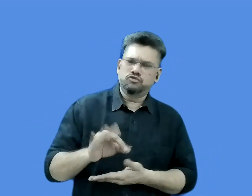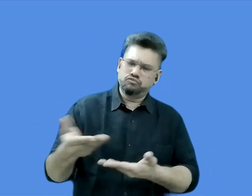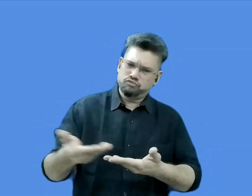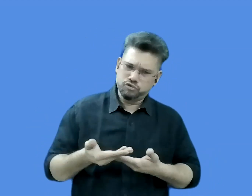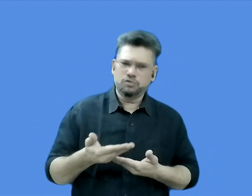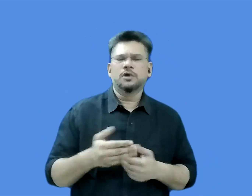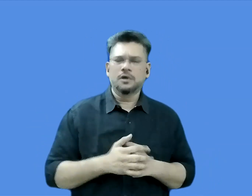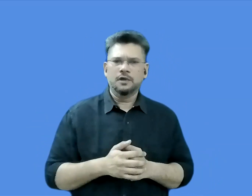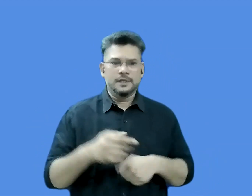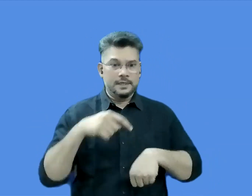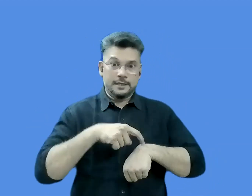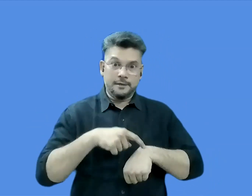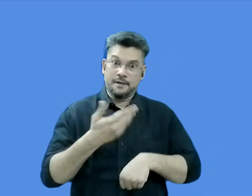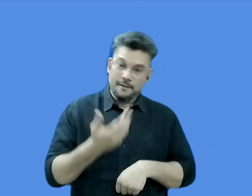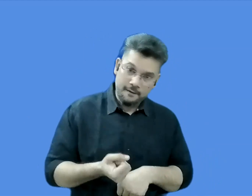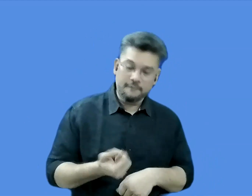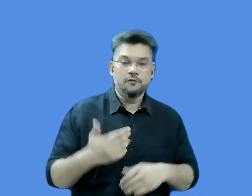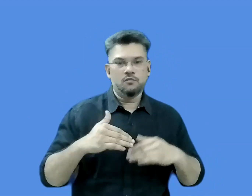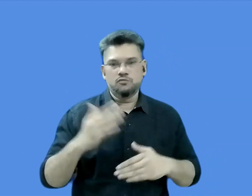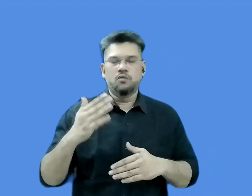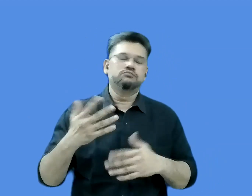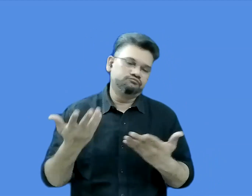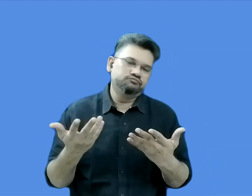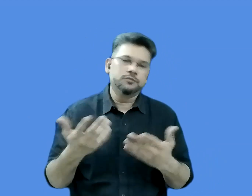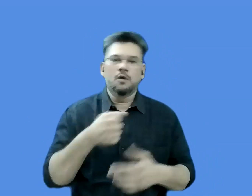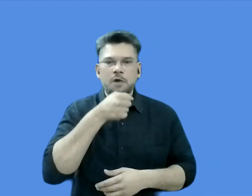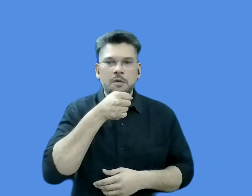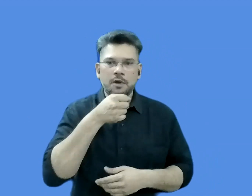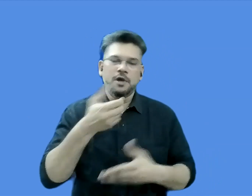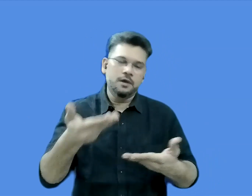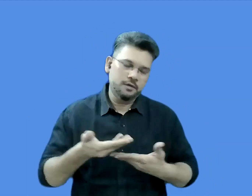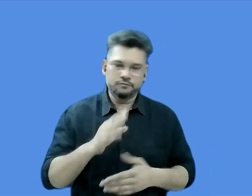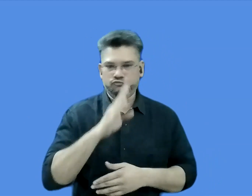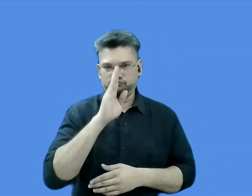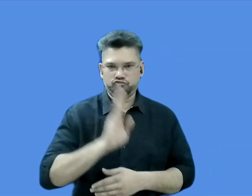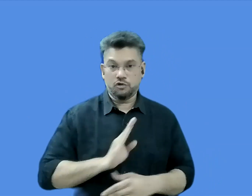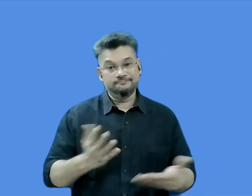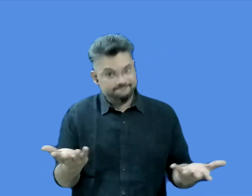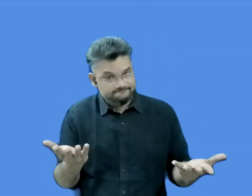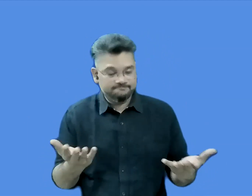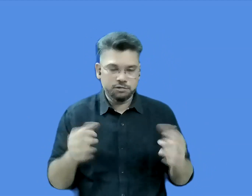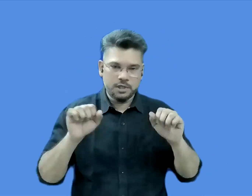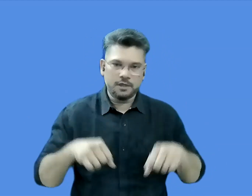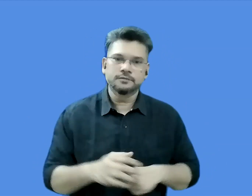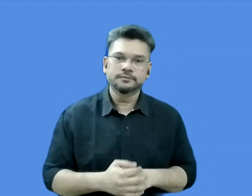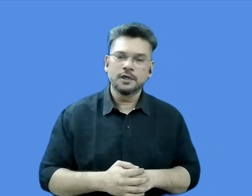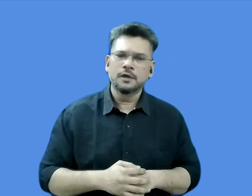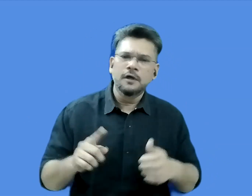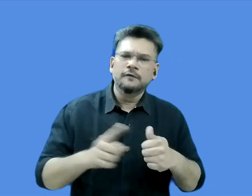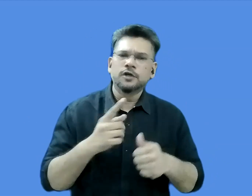Feel free to put the questions and answer, after that, if we have time, we can also receive